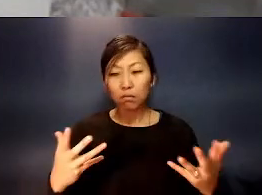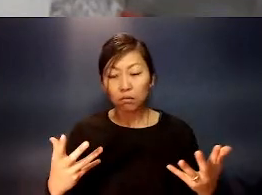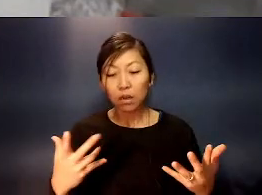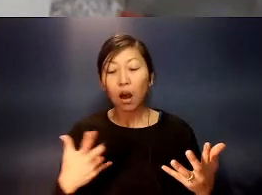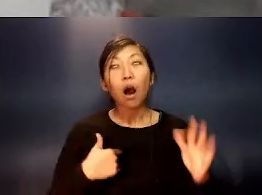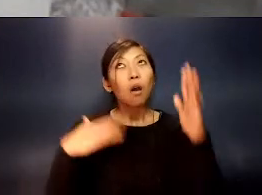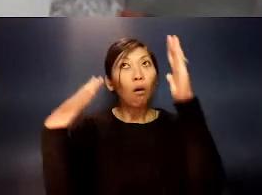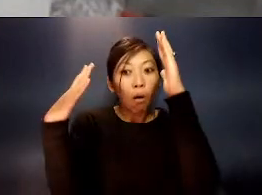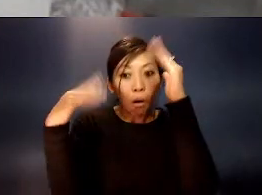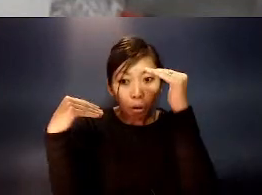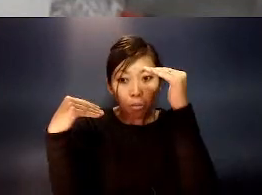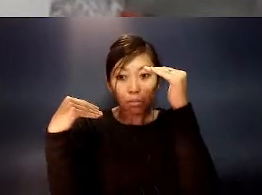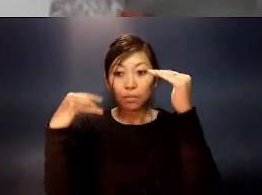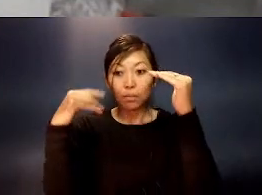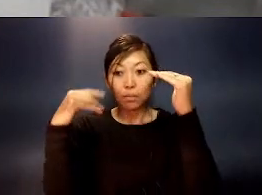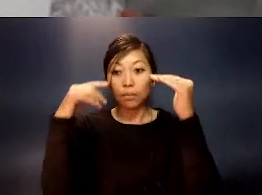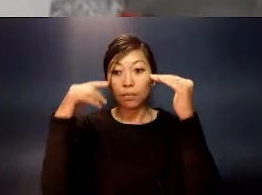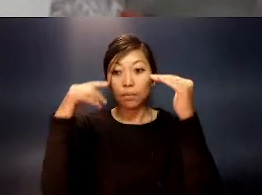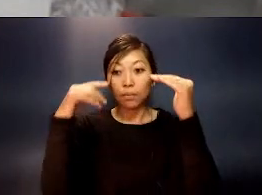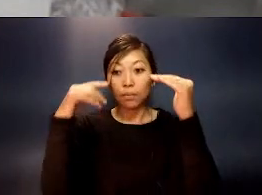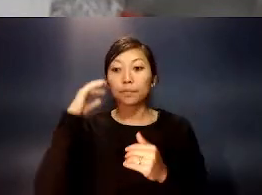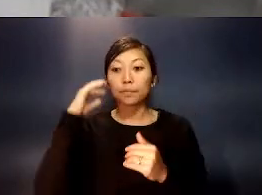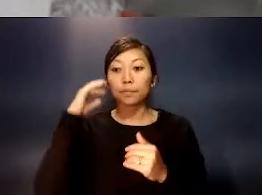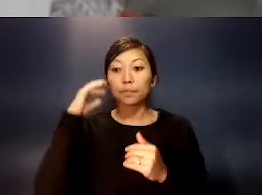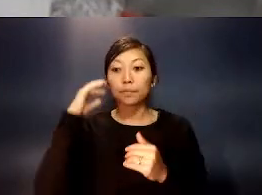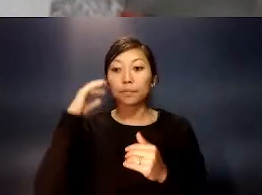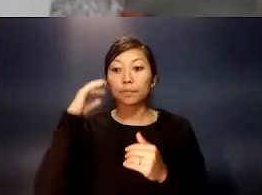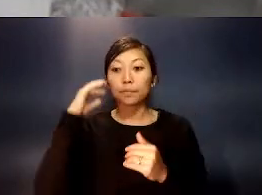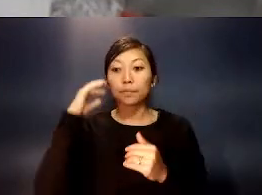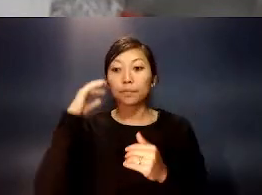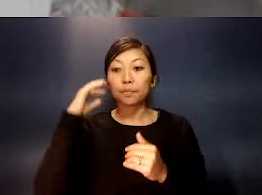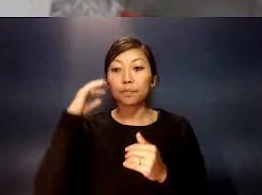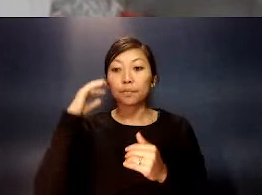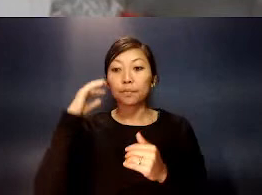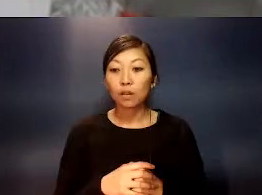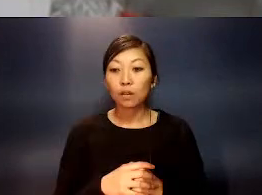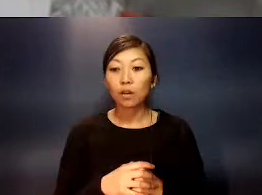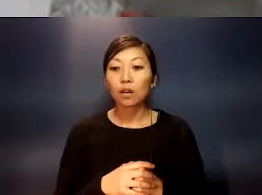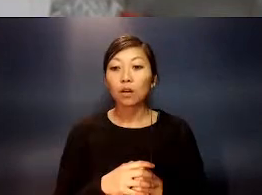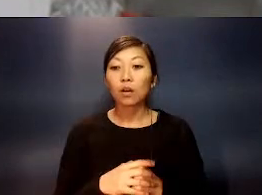REDUCED IN THE NEXT YEAR, I HOPE THIS INVESTMENT REDUCES THE CARJACKINGS, I HOPE THAT THIS LEADS TO